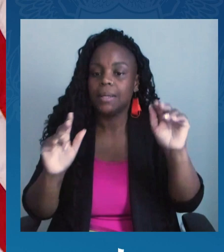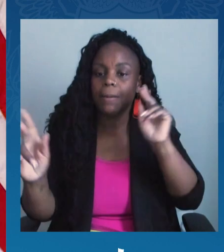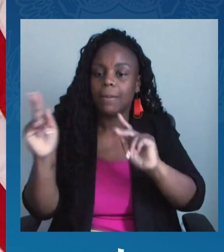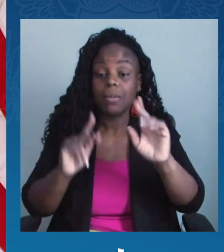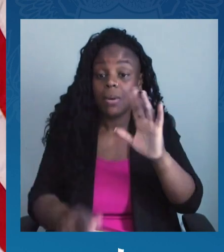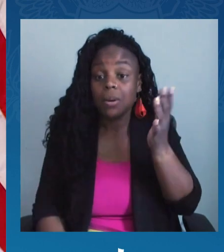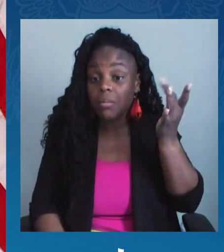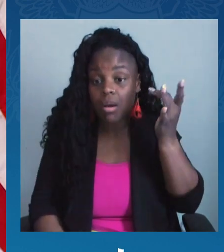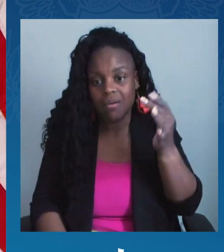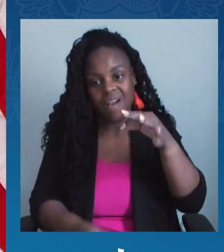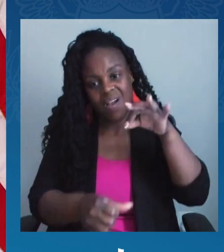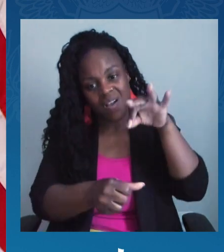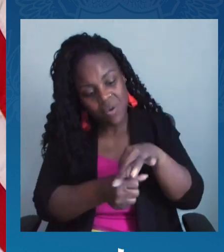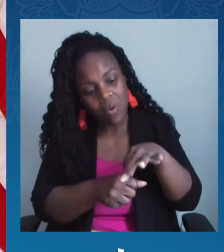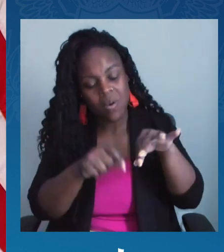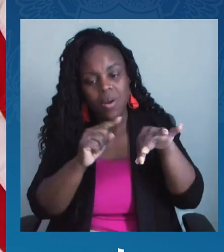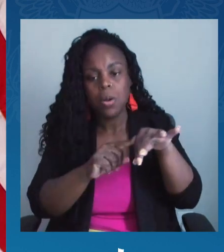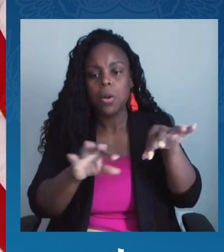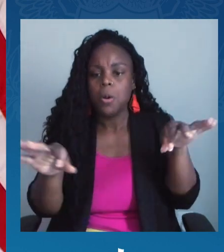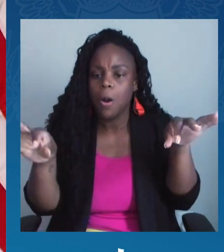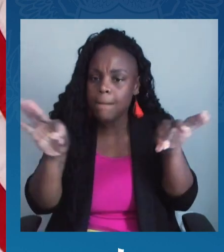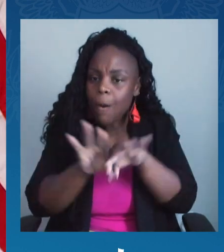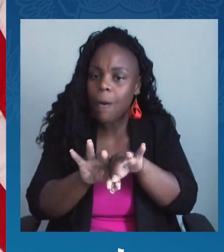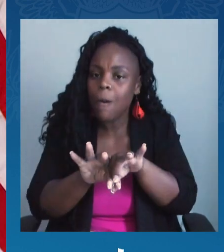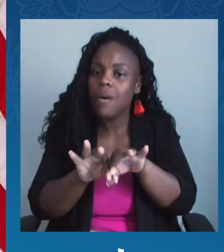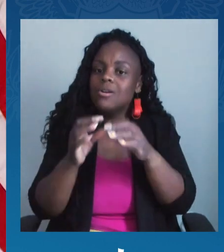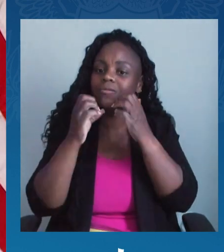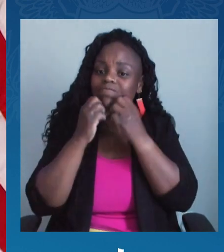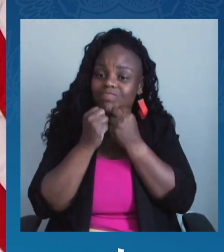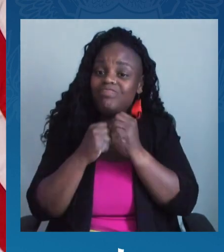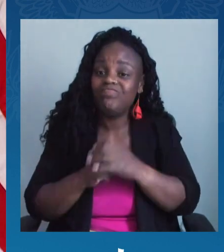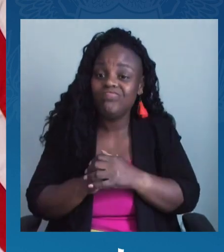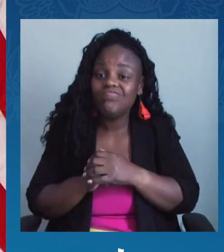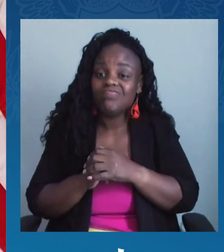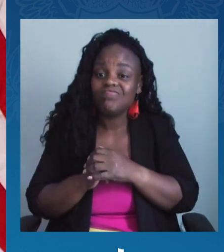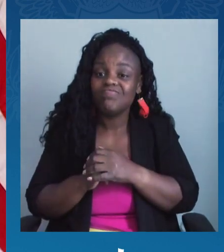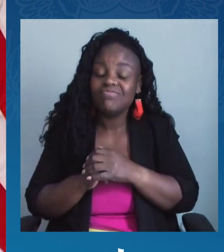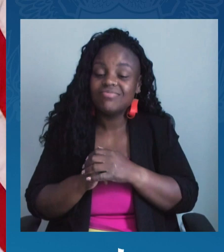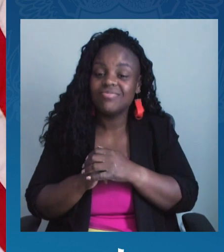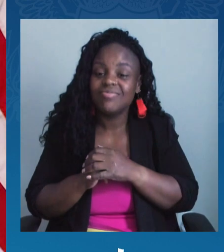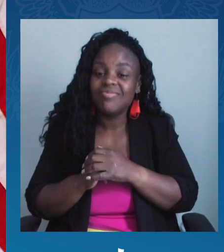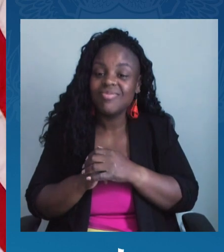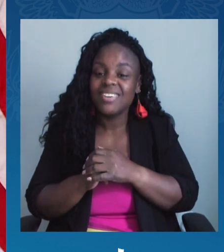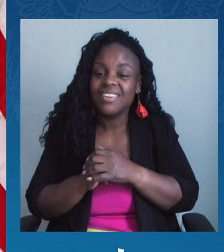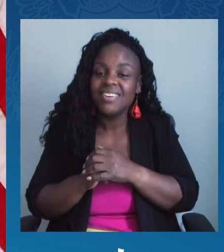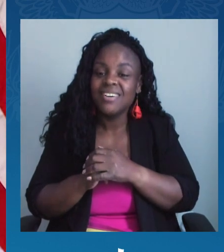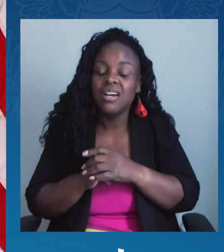Because they do. And let's be prepared because all of us have been involved